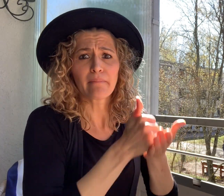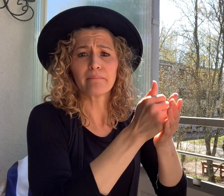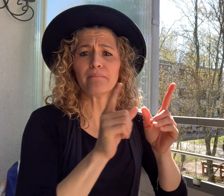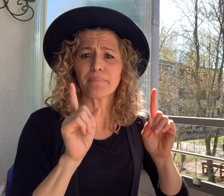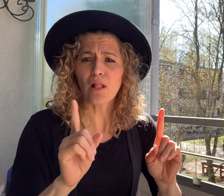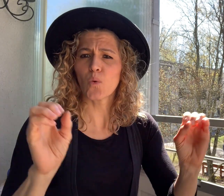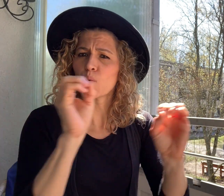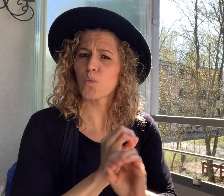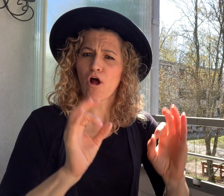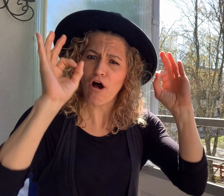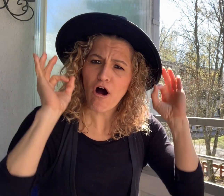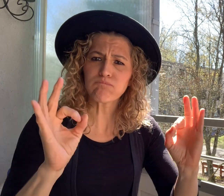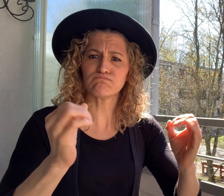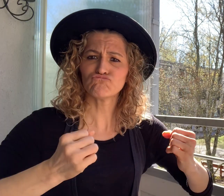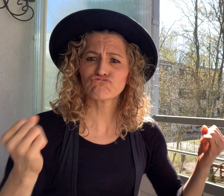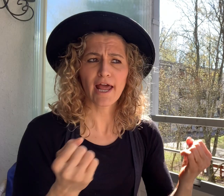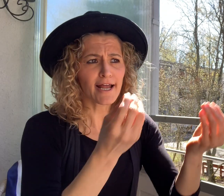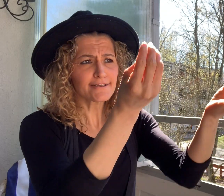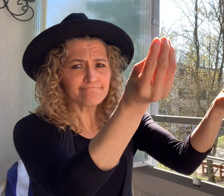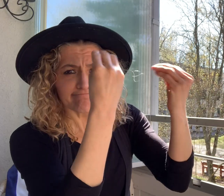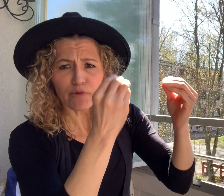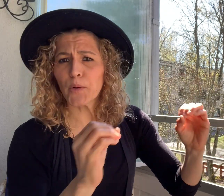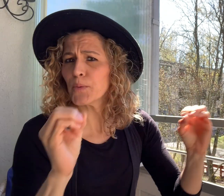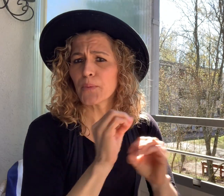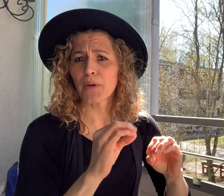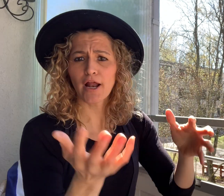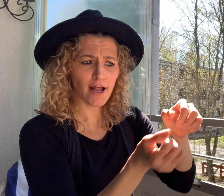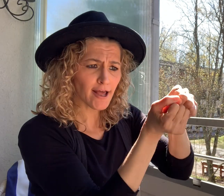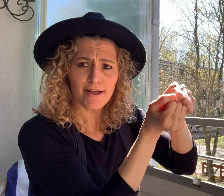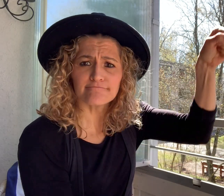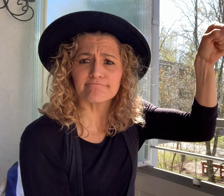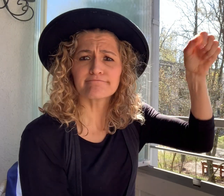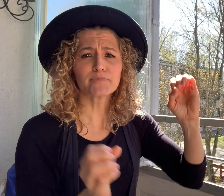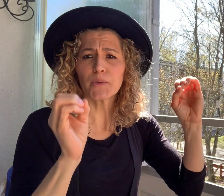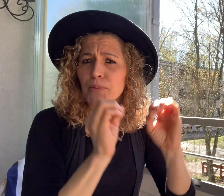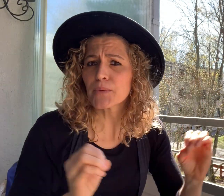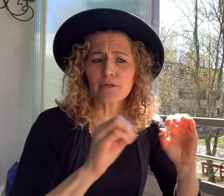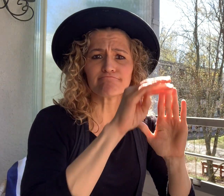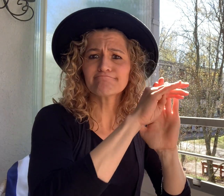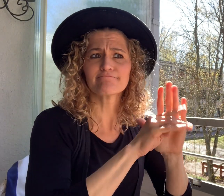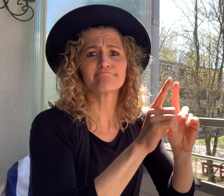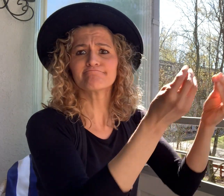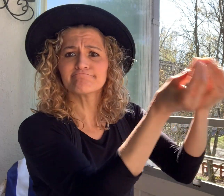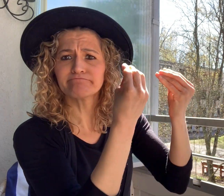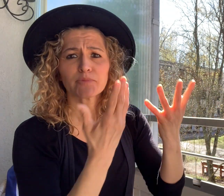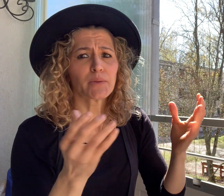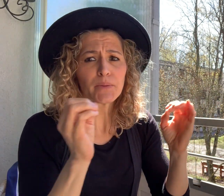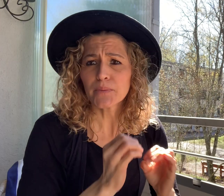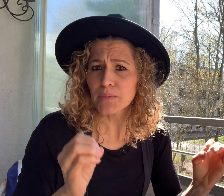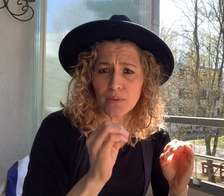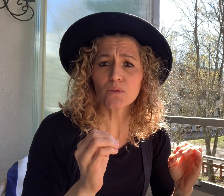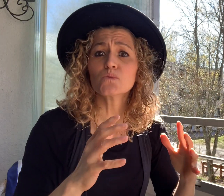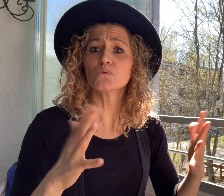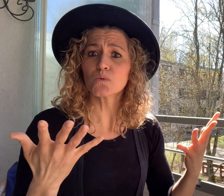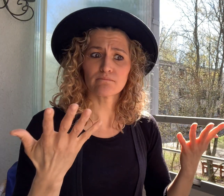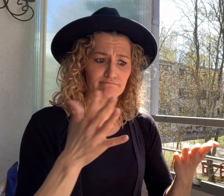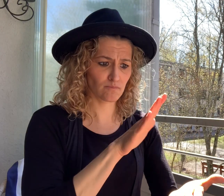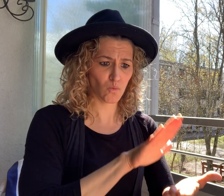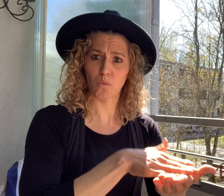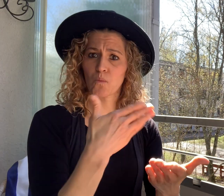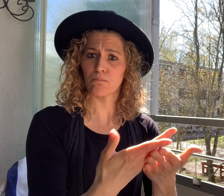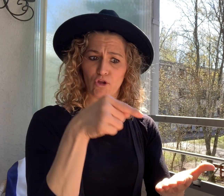training or certification programs, there was no interpreting